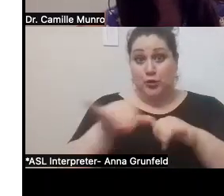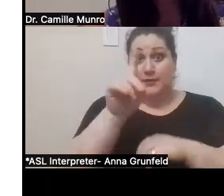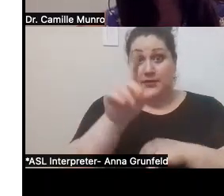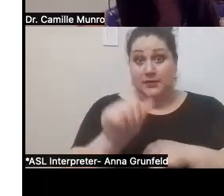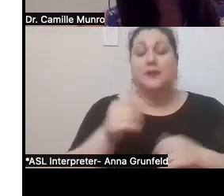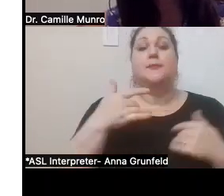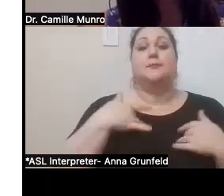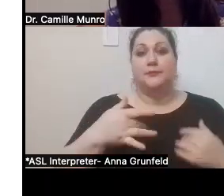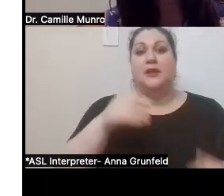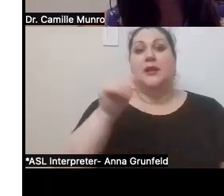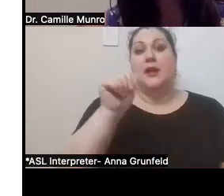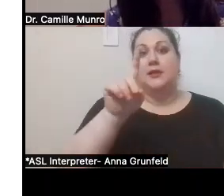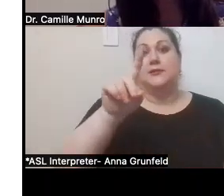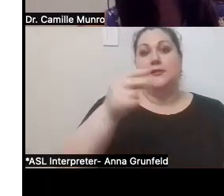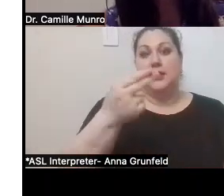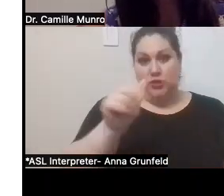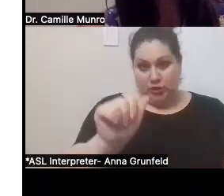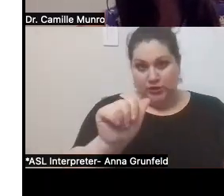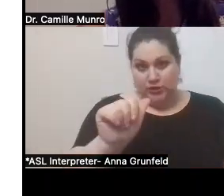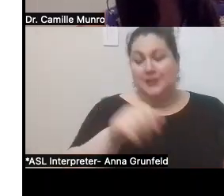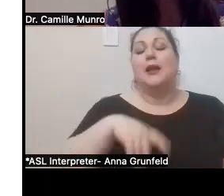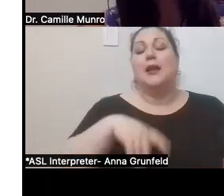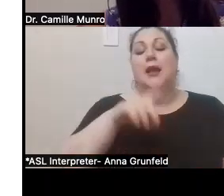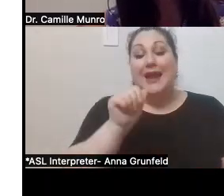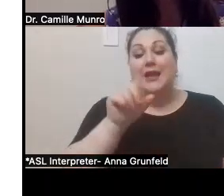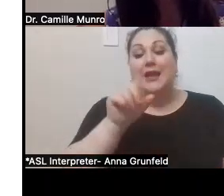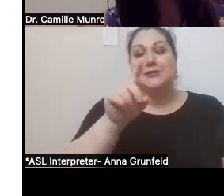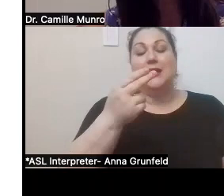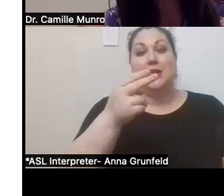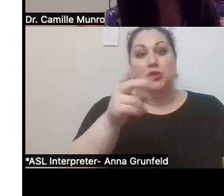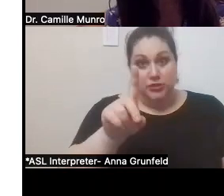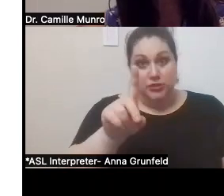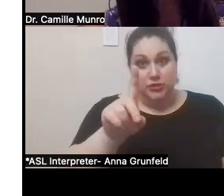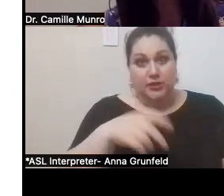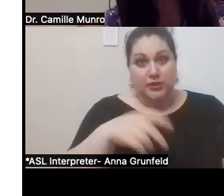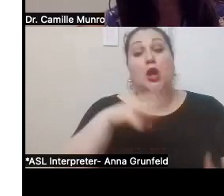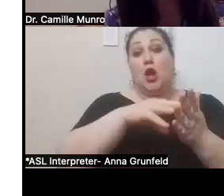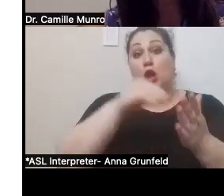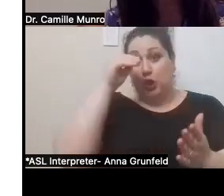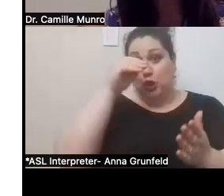hyperactivity disorder, learning disabilities and psychological disabilities.In